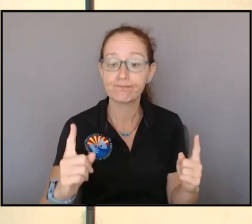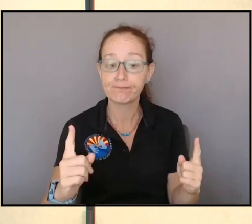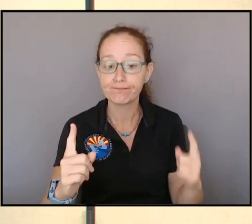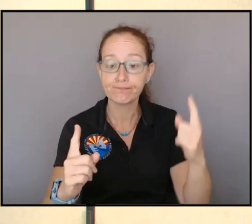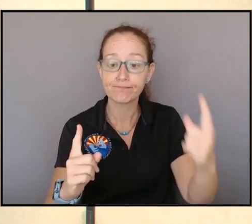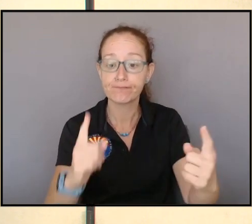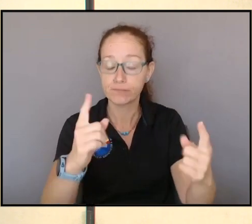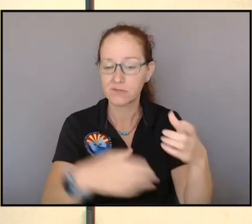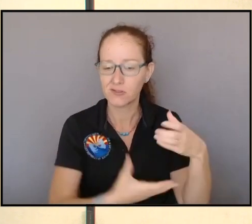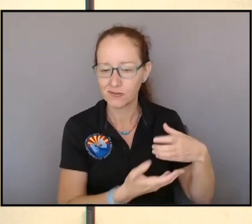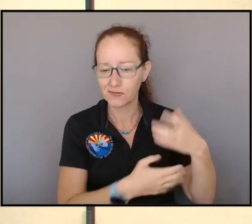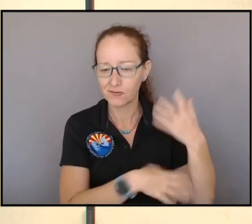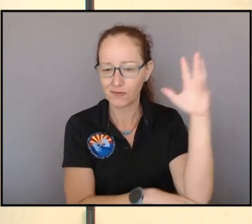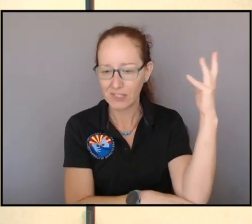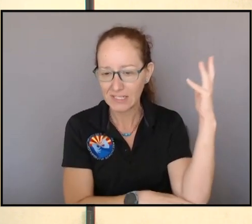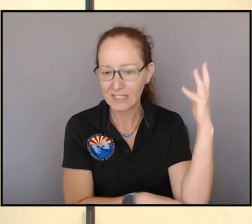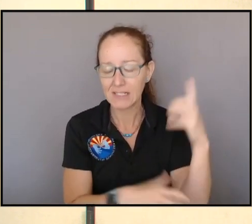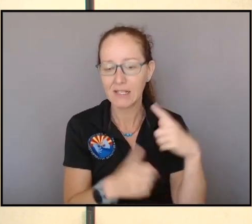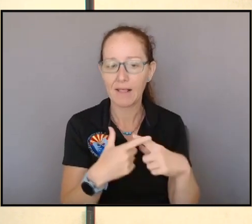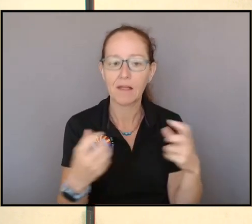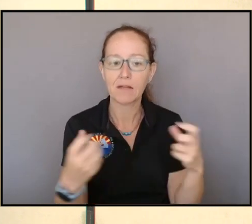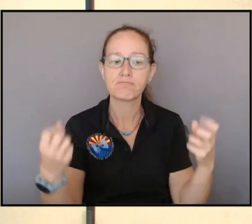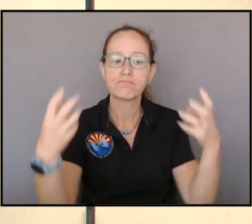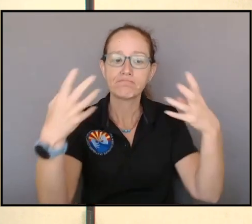continues to move north. We also have some structure prep